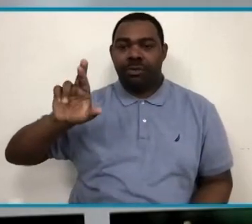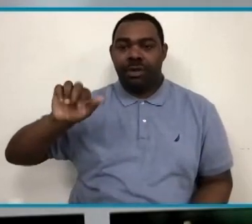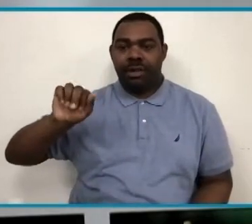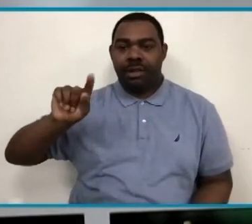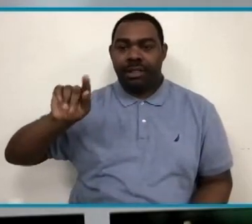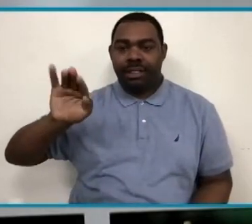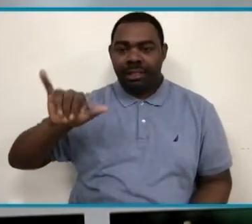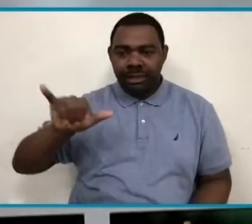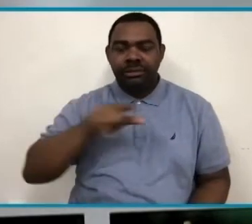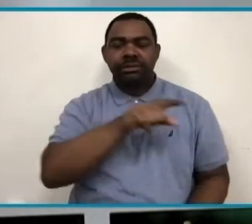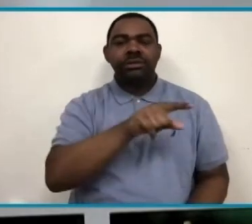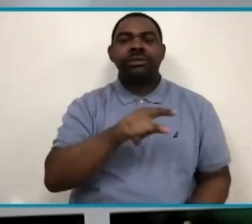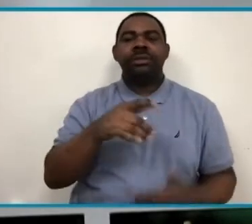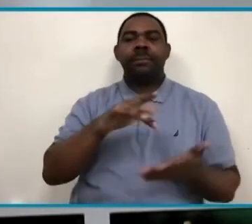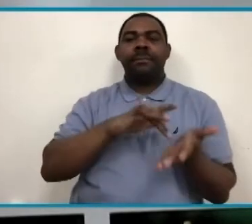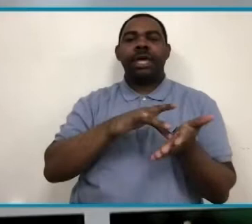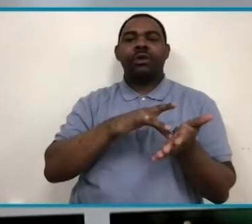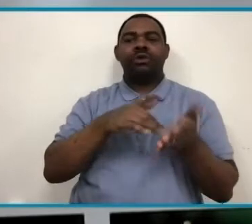of the JBER Pain Clinic.